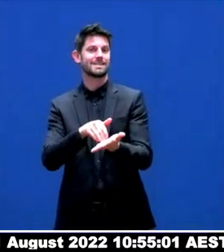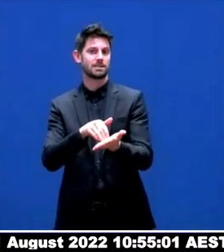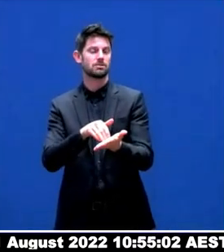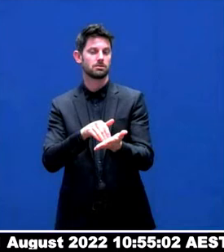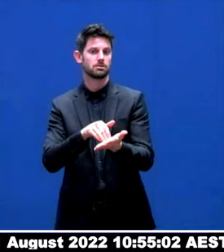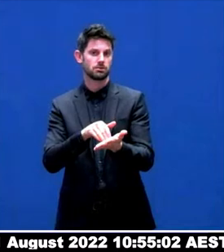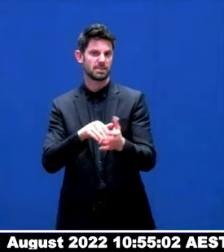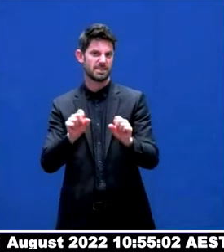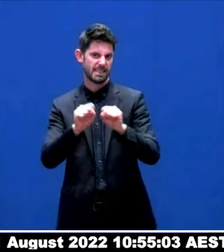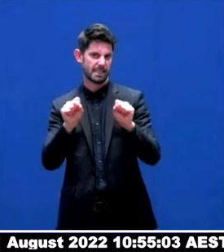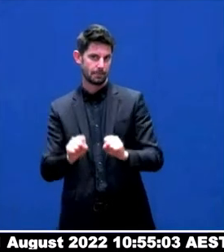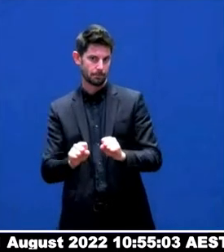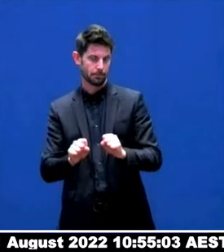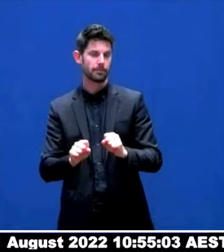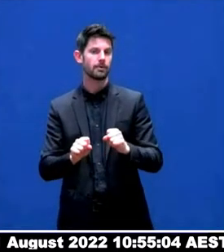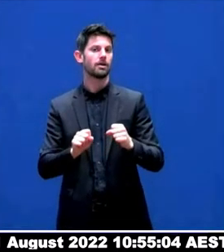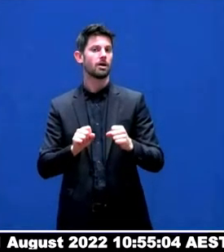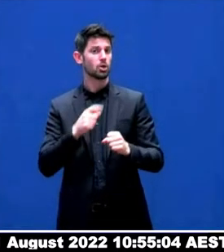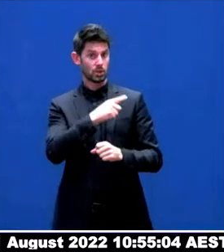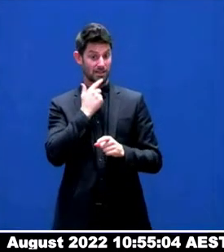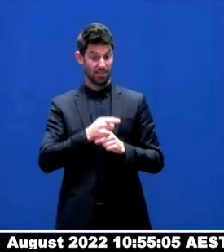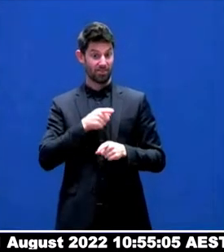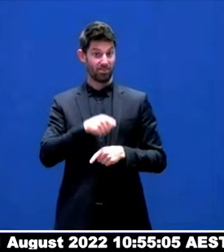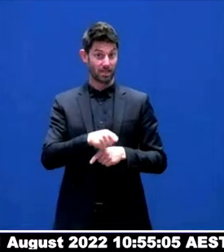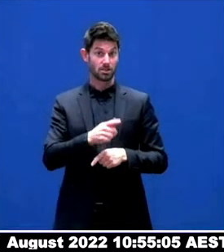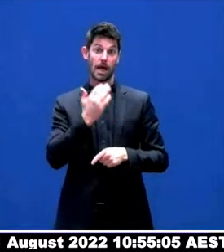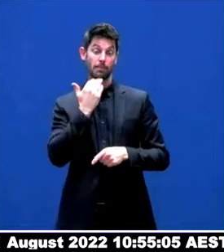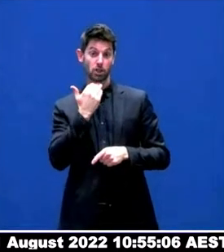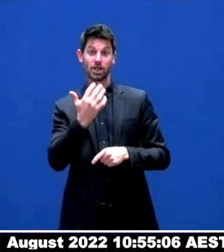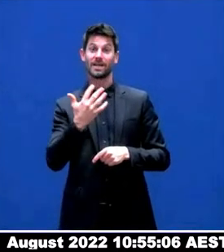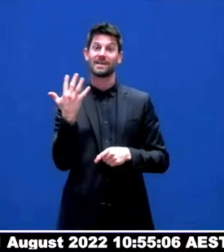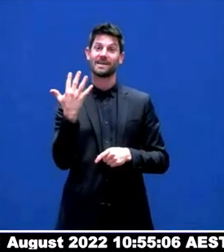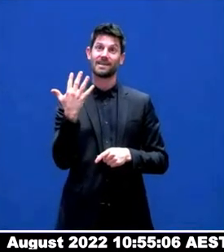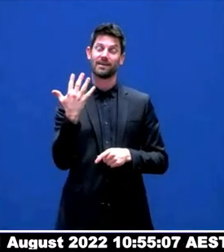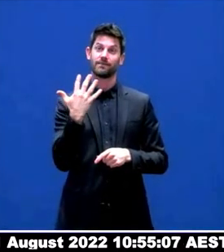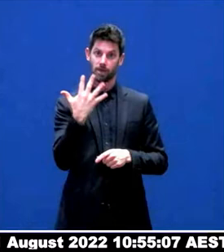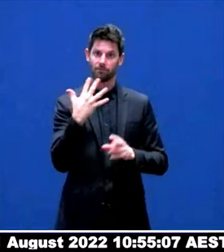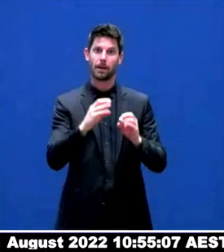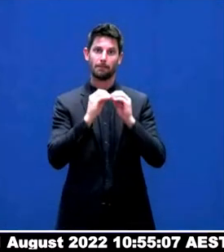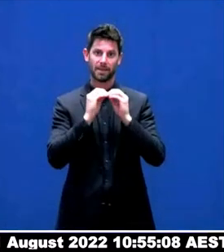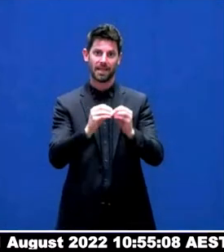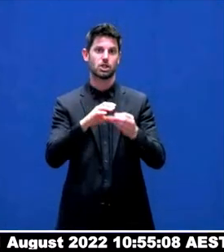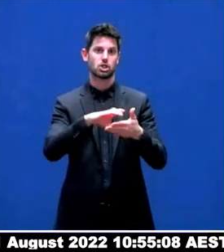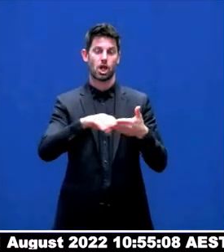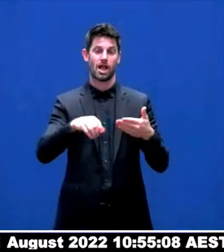think you say in the statement that costs the Government 15 - sorry, $5 billion annually? MATTHEW FLAVEL: That's correct, yes.